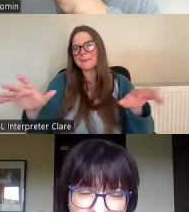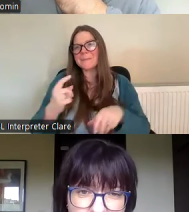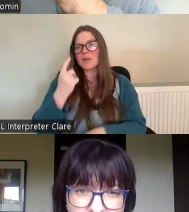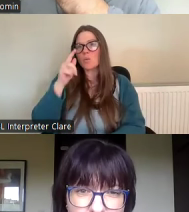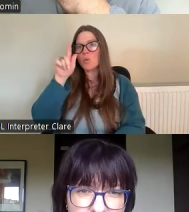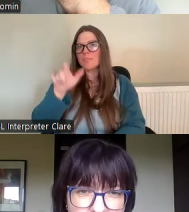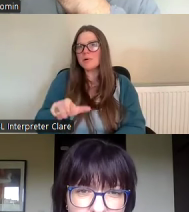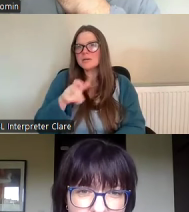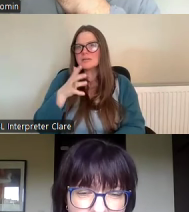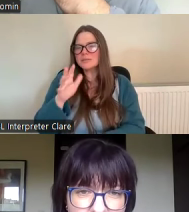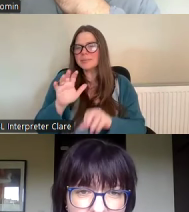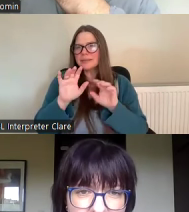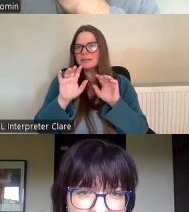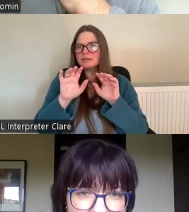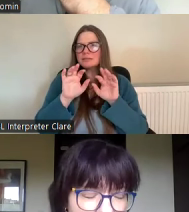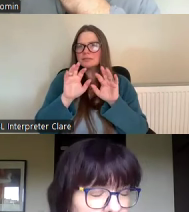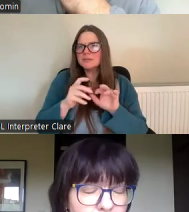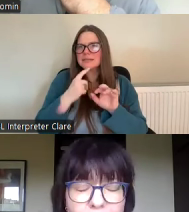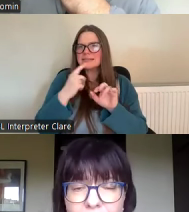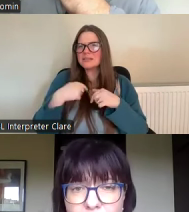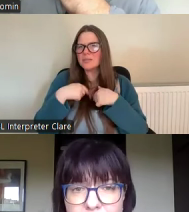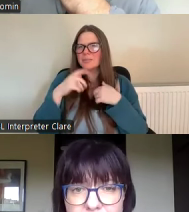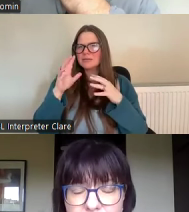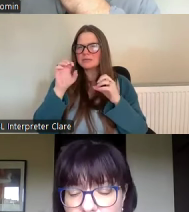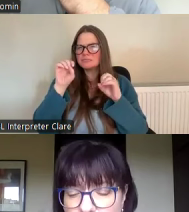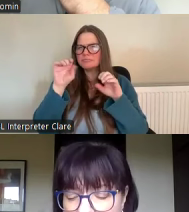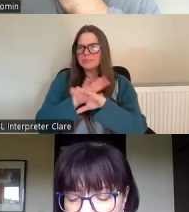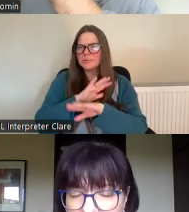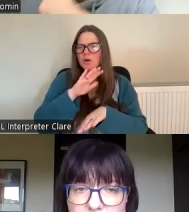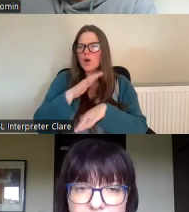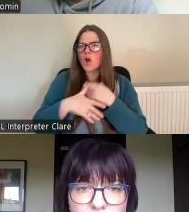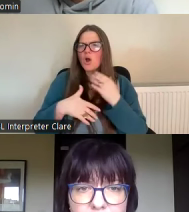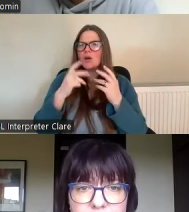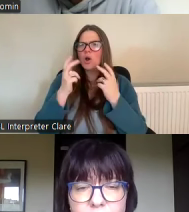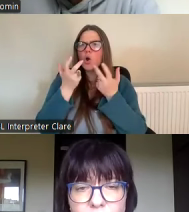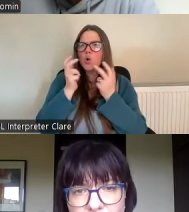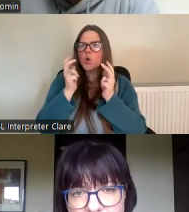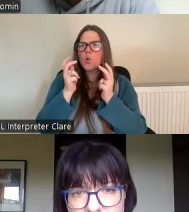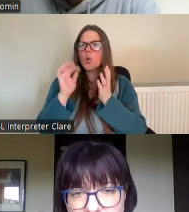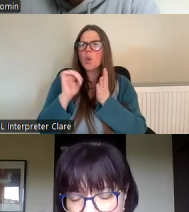or was a bit cryptic about Google Ads, Google Ad Grants. Google Ad Grants is for charities.